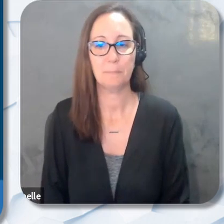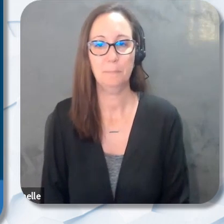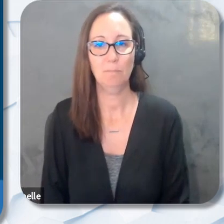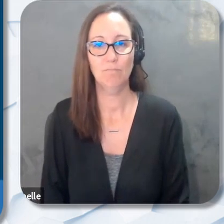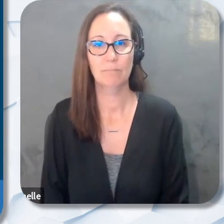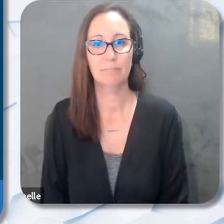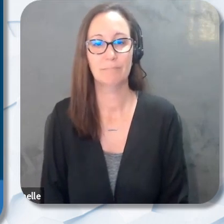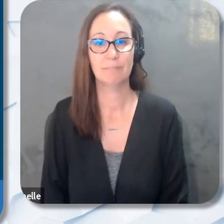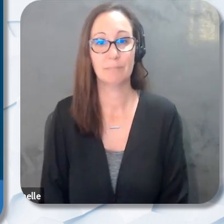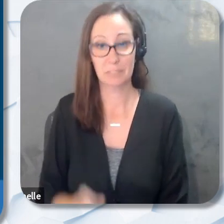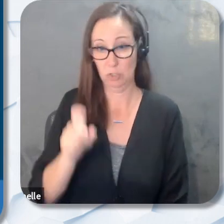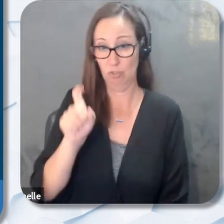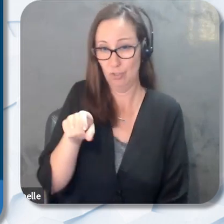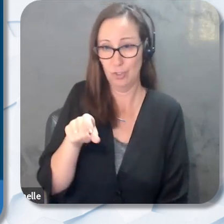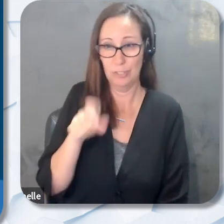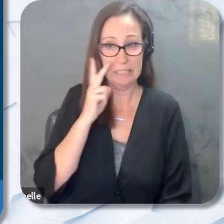You should be able to see this in front of you now.